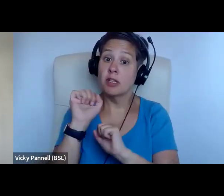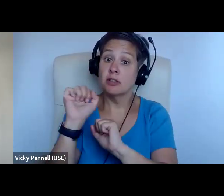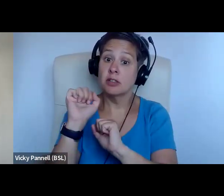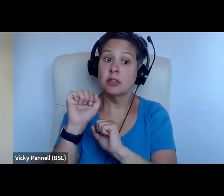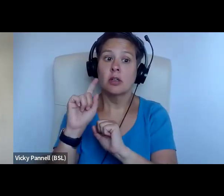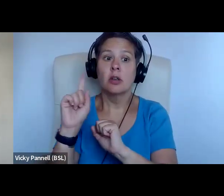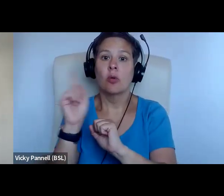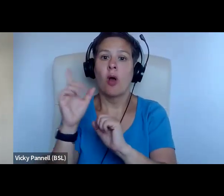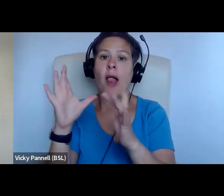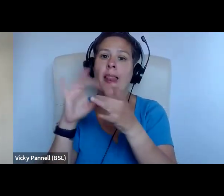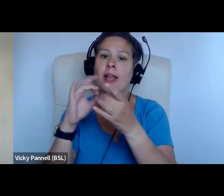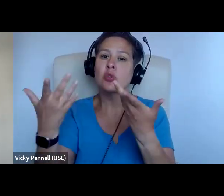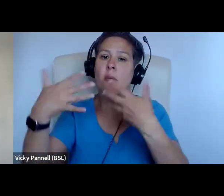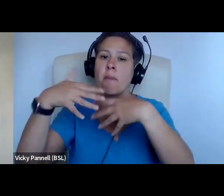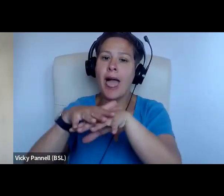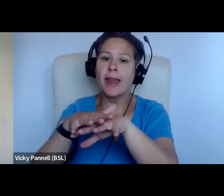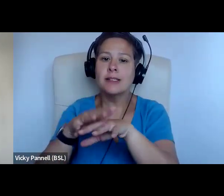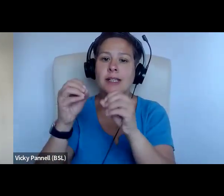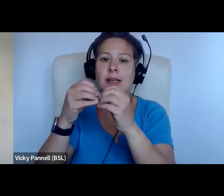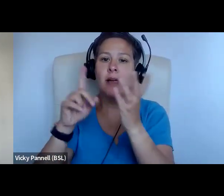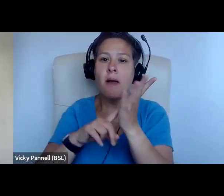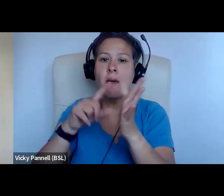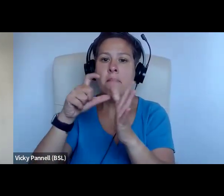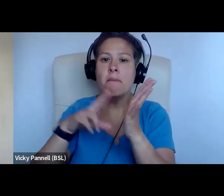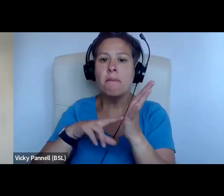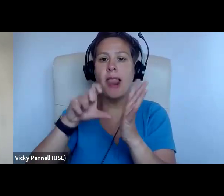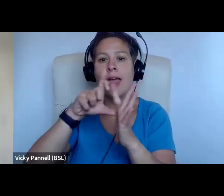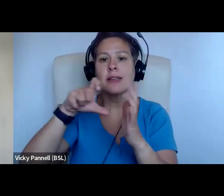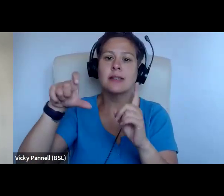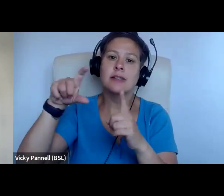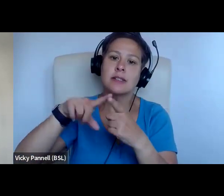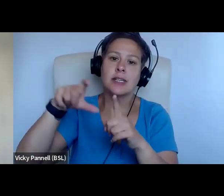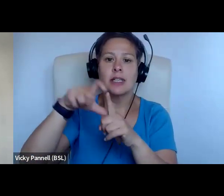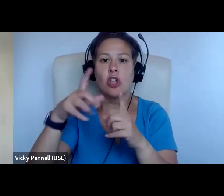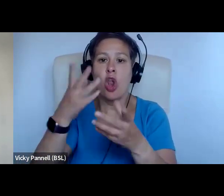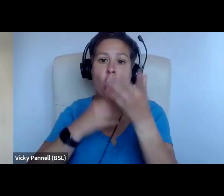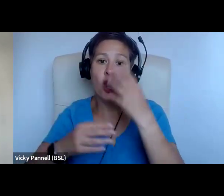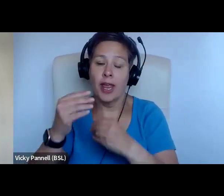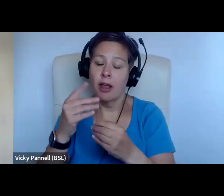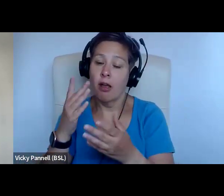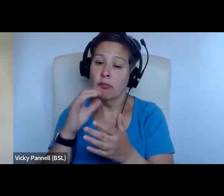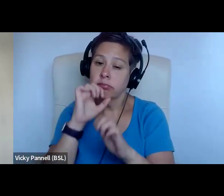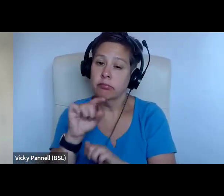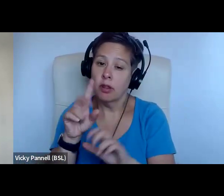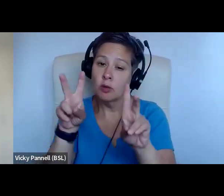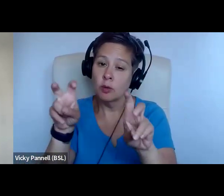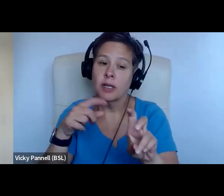impressed and excited by how I was suddenly in a room getting to talk about something that I was almost begging senior